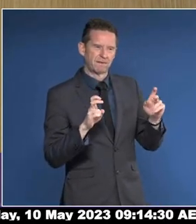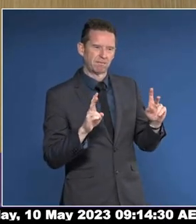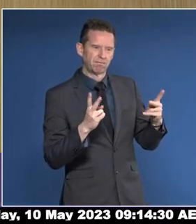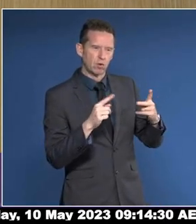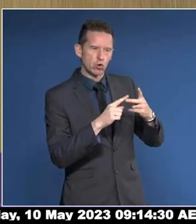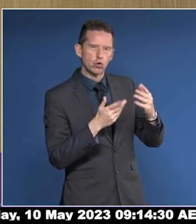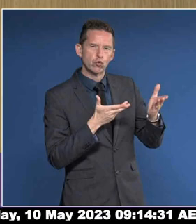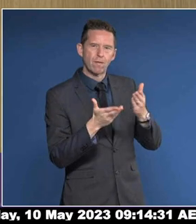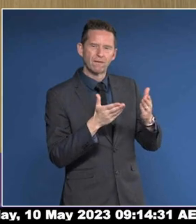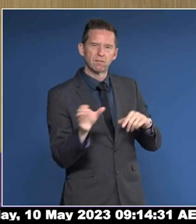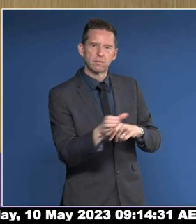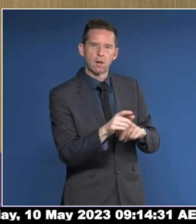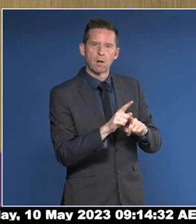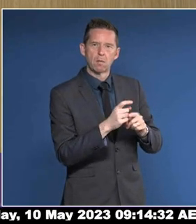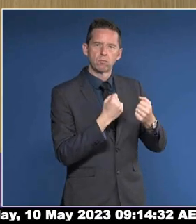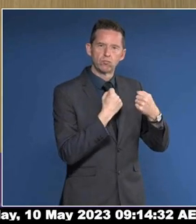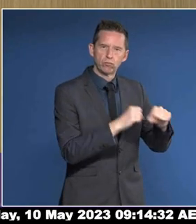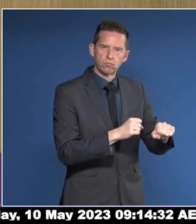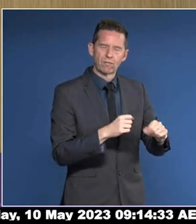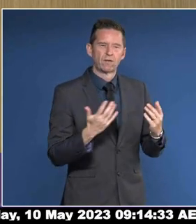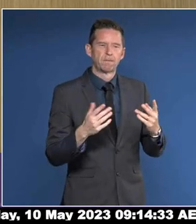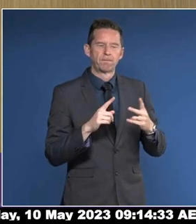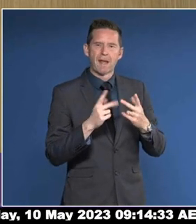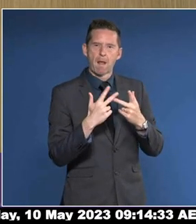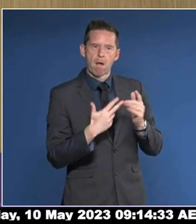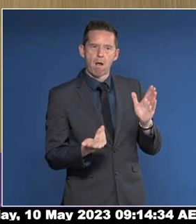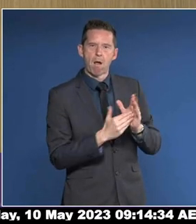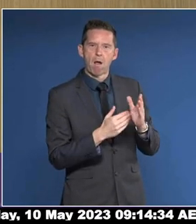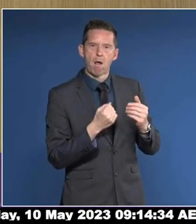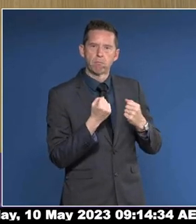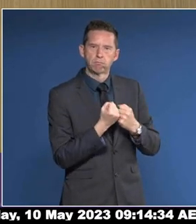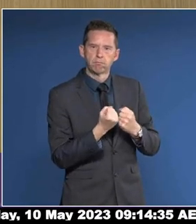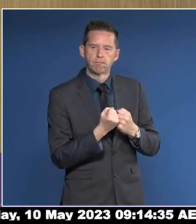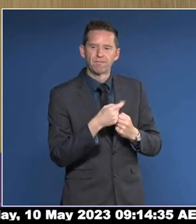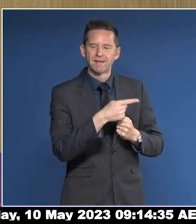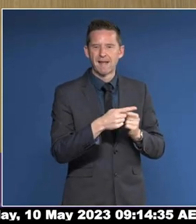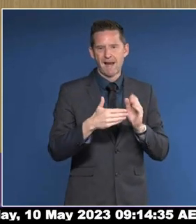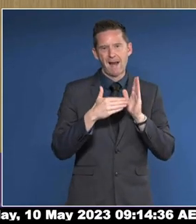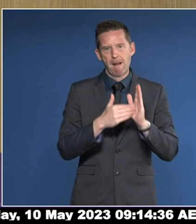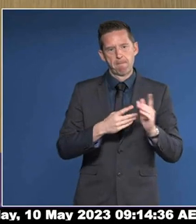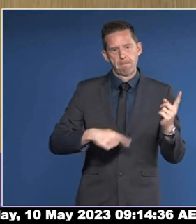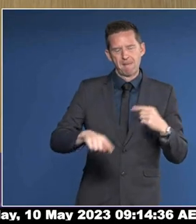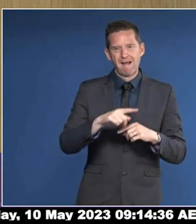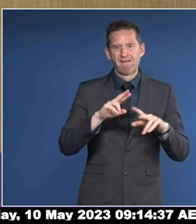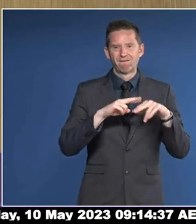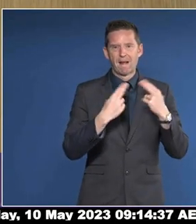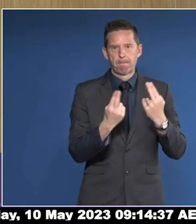or secondary supports which should assist families and divert them from the tertiary child protection system. MS EASTMAN: Alright.